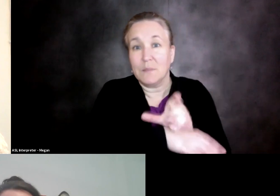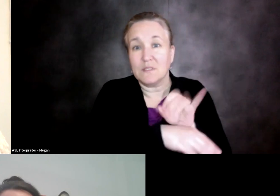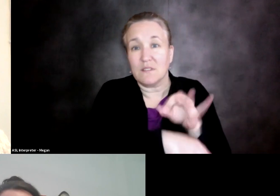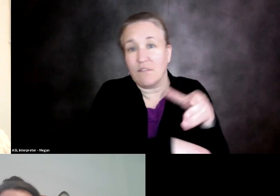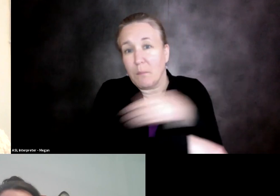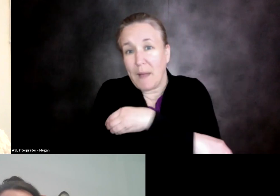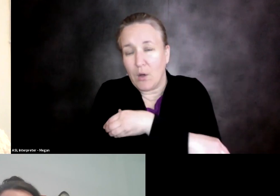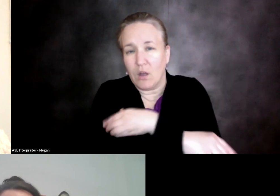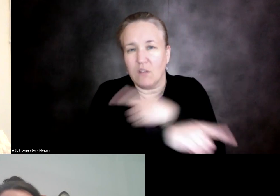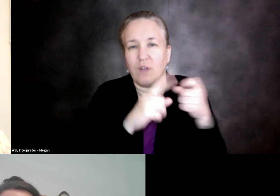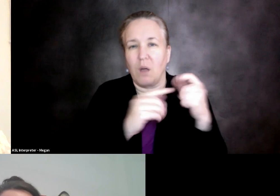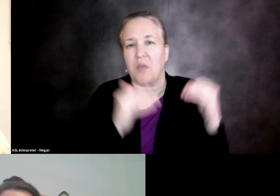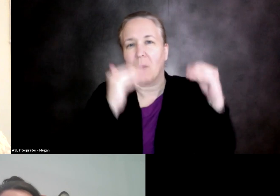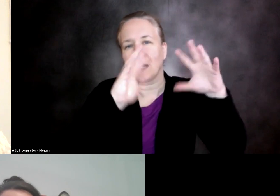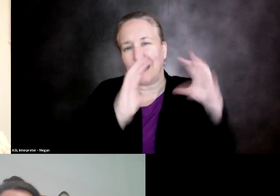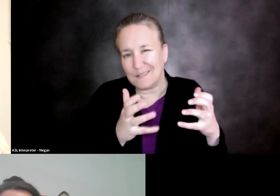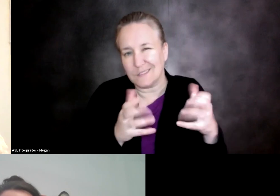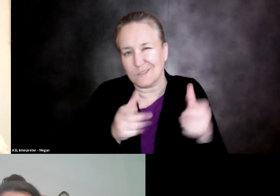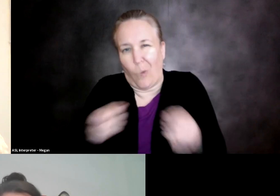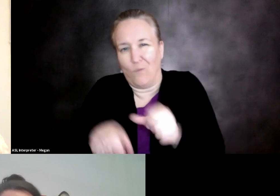by the upper classes over the working classes,